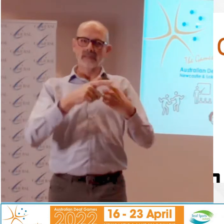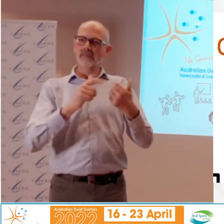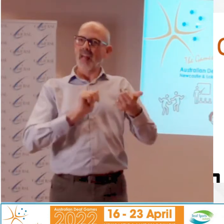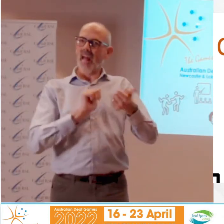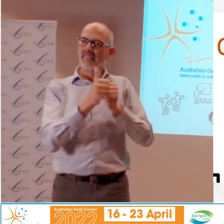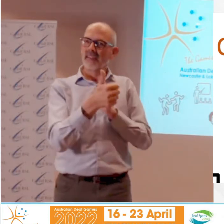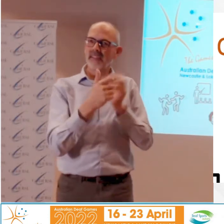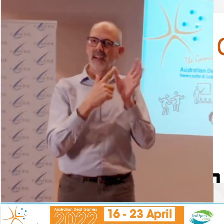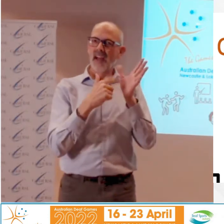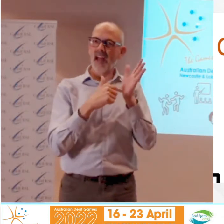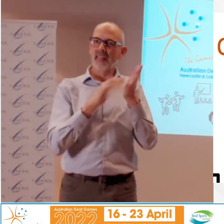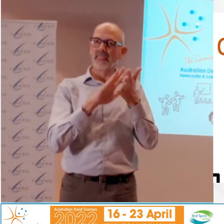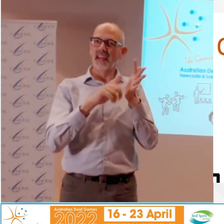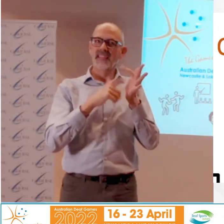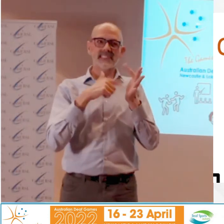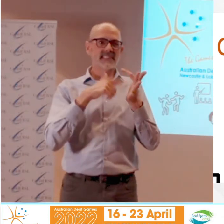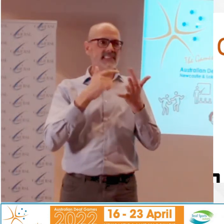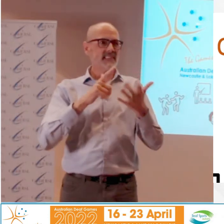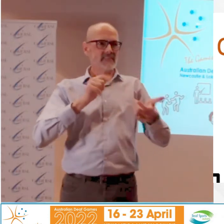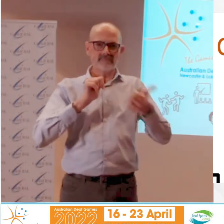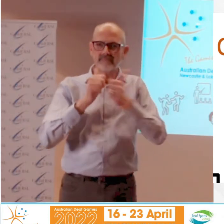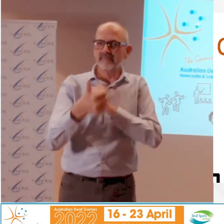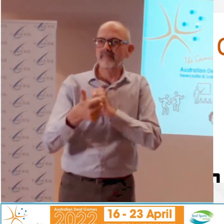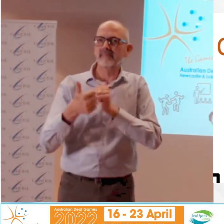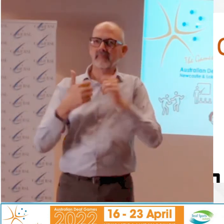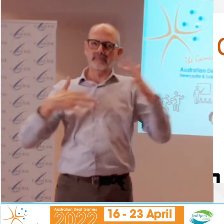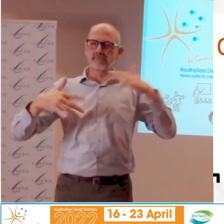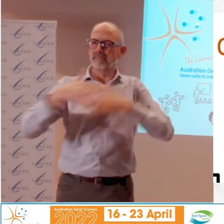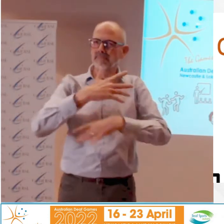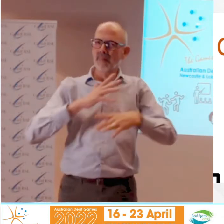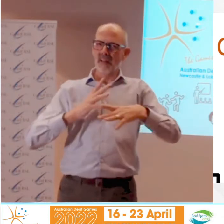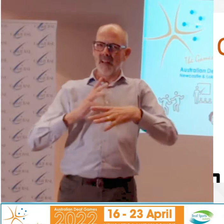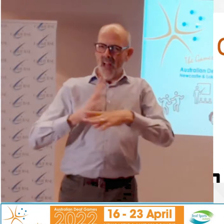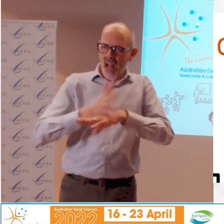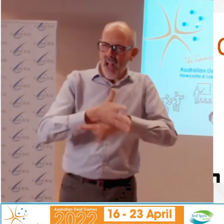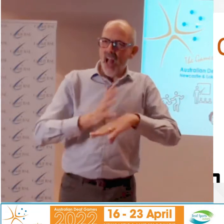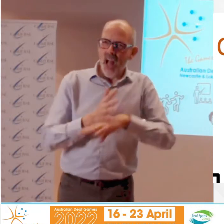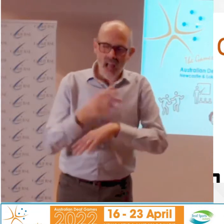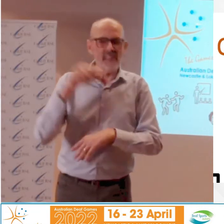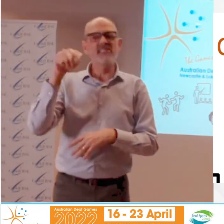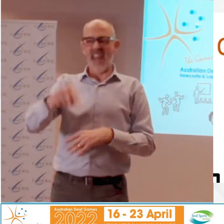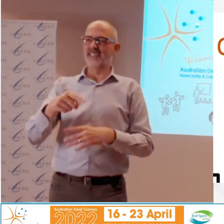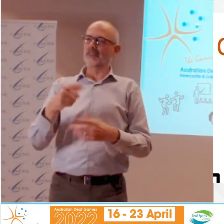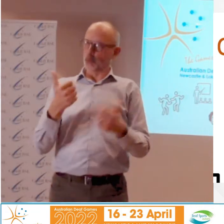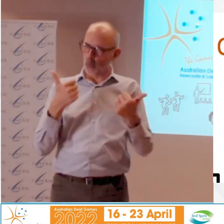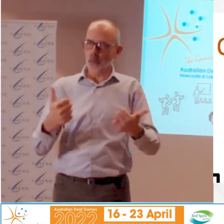we're going to really celebrate the athletes who have persevered through the games and trained and